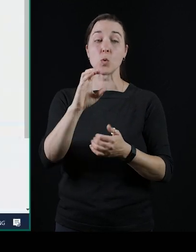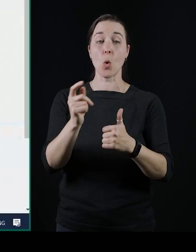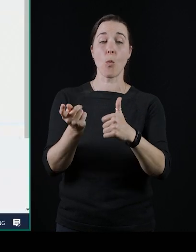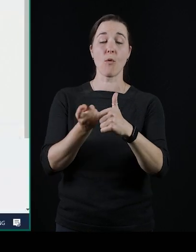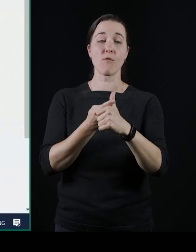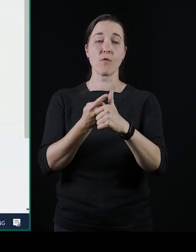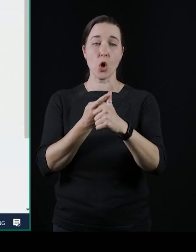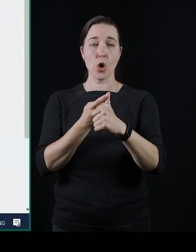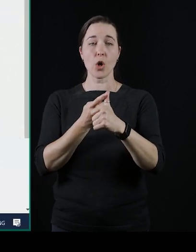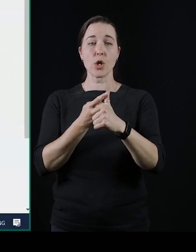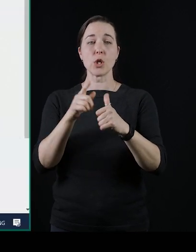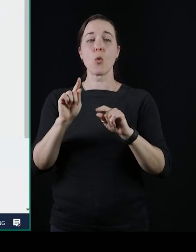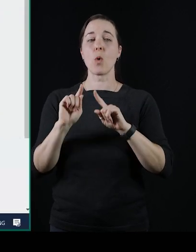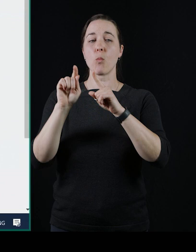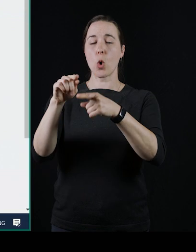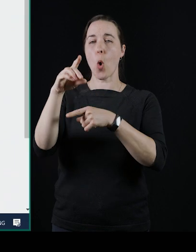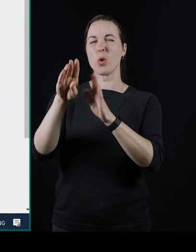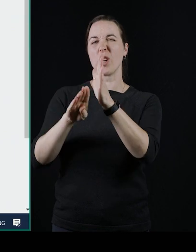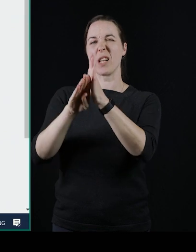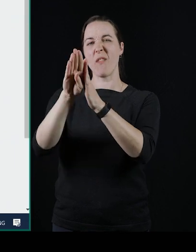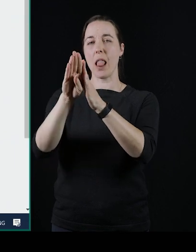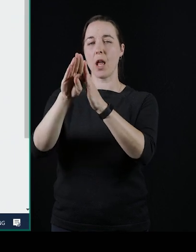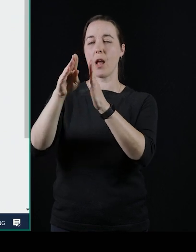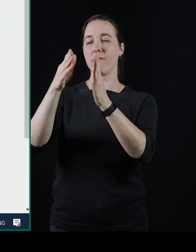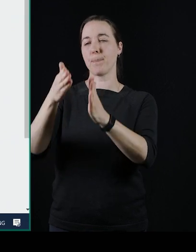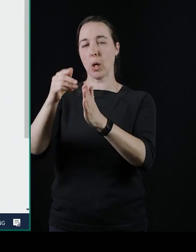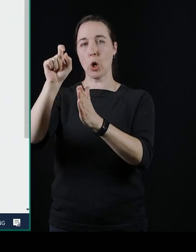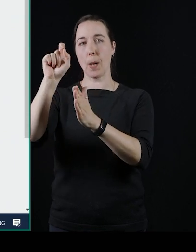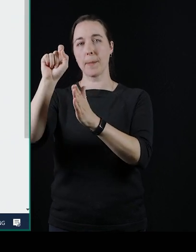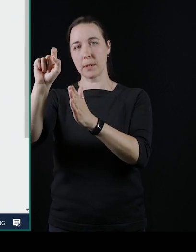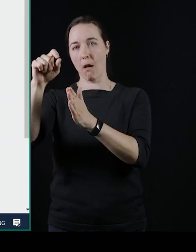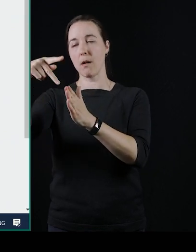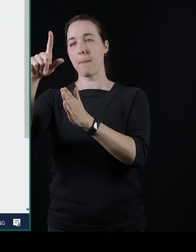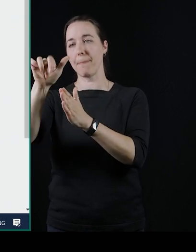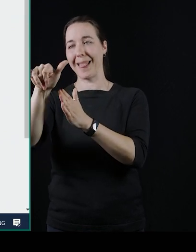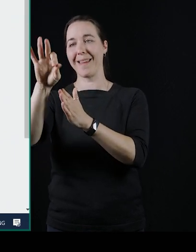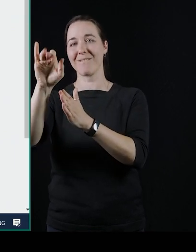So the first thing, the ground, visit the developer.PlayFab.com developer portal